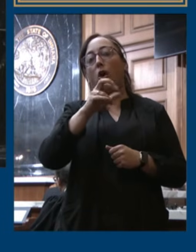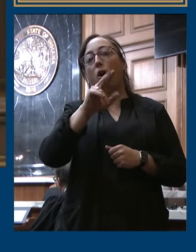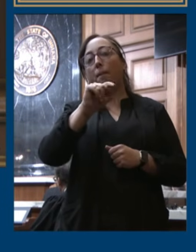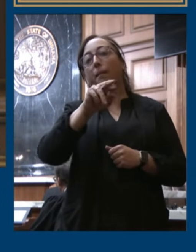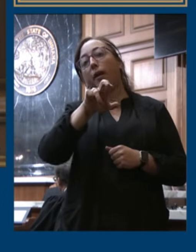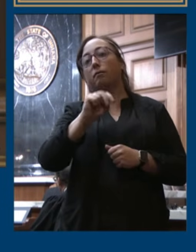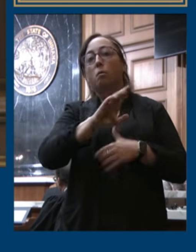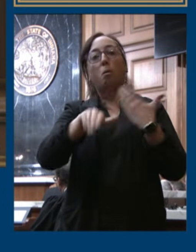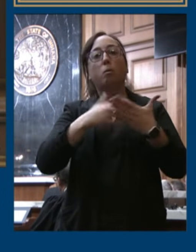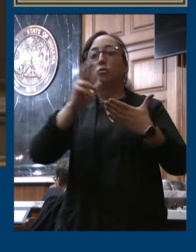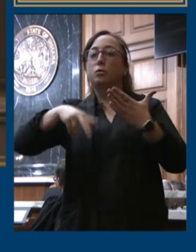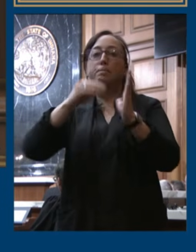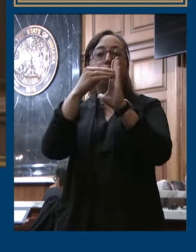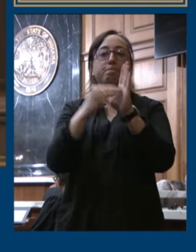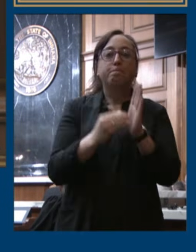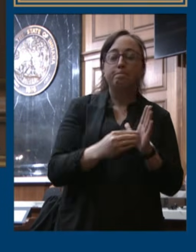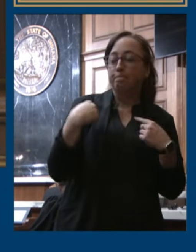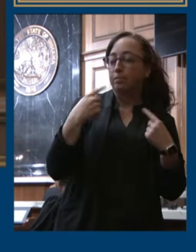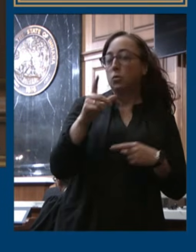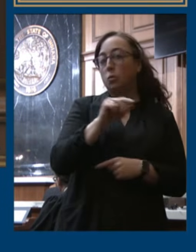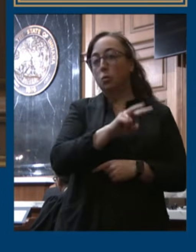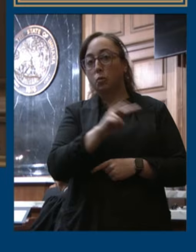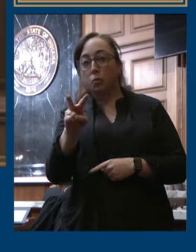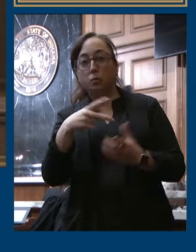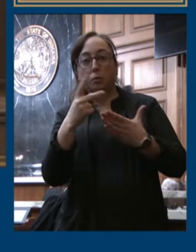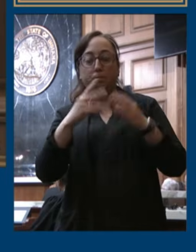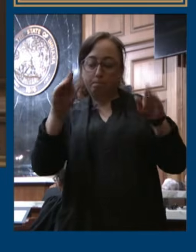SINCE 2022, THE PROGRAM HAS PRODUCED 95% COURT